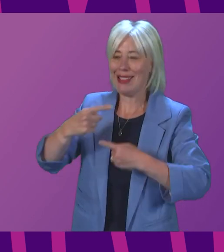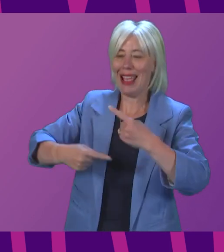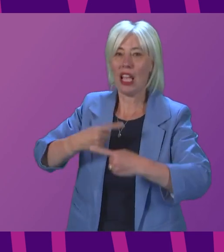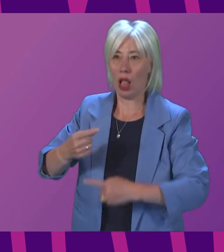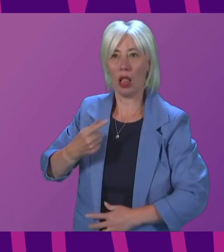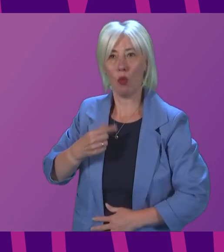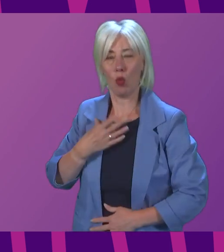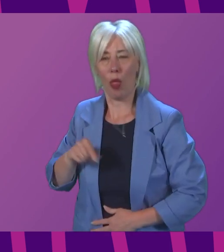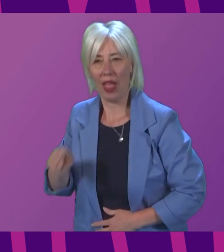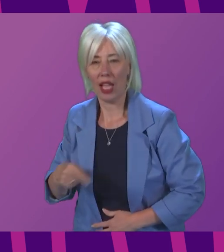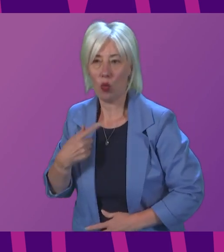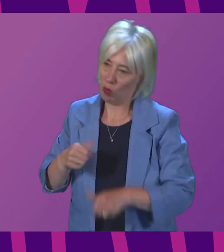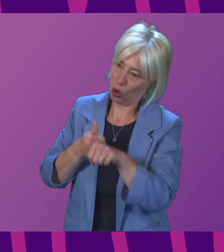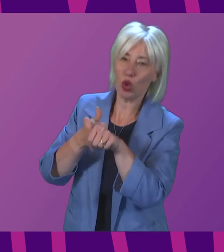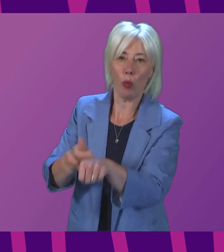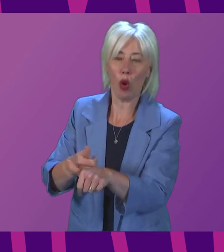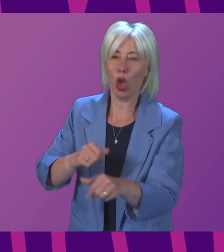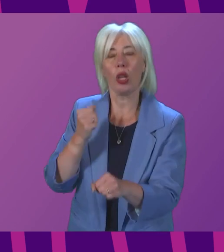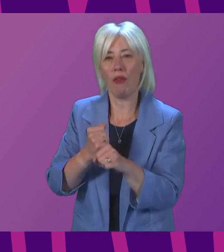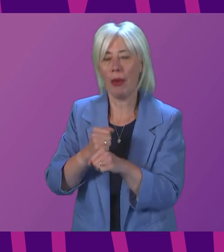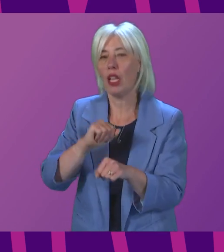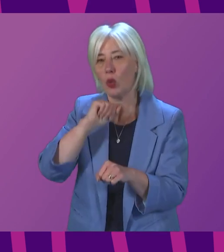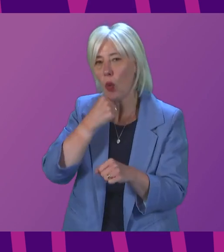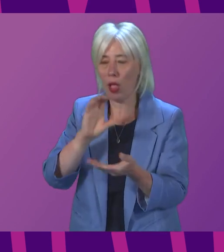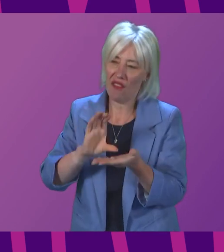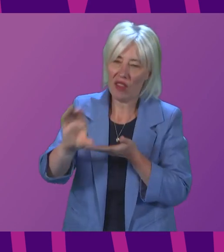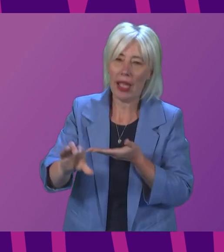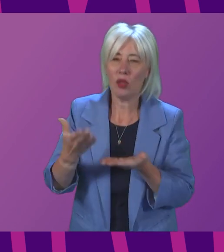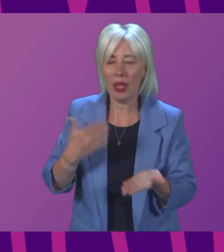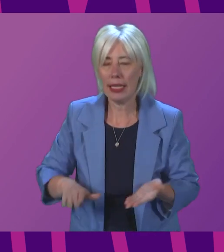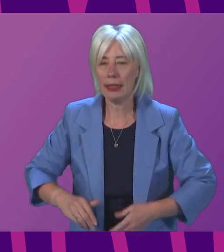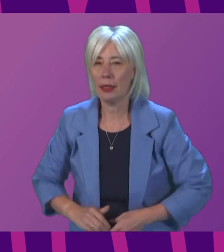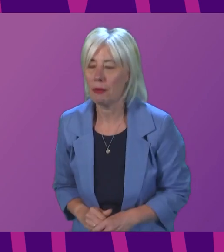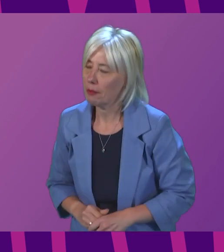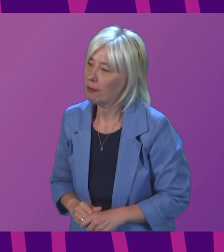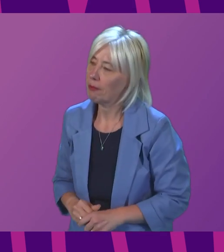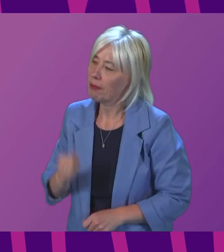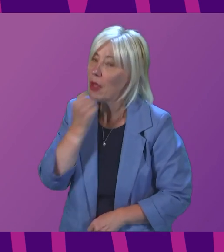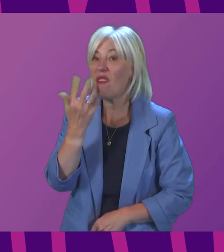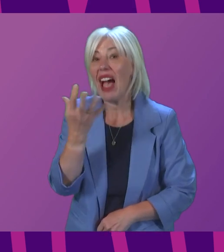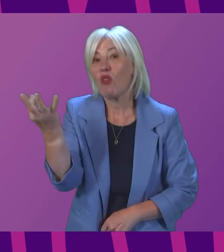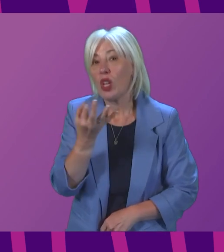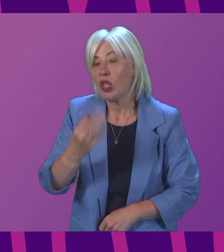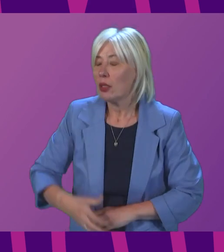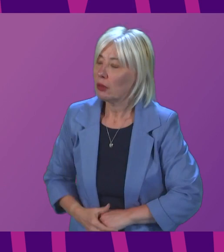to. The Government will back that with the investment that is needed.